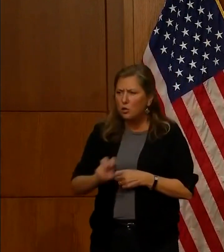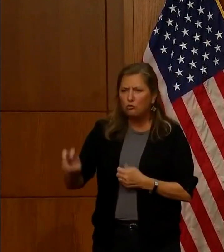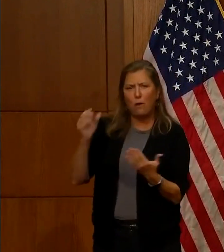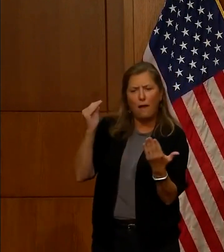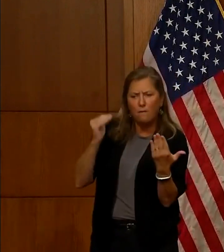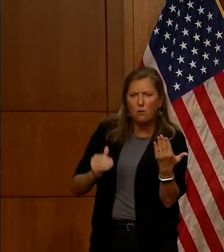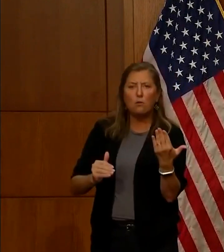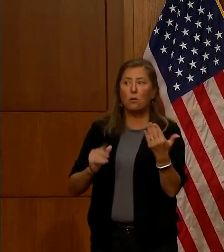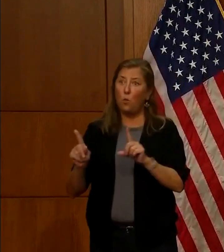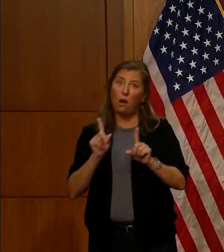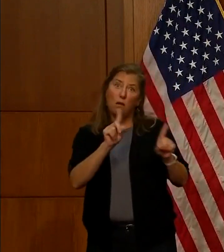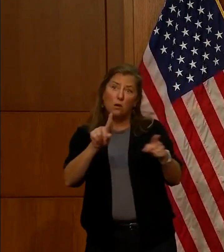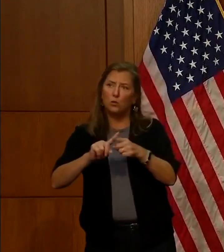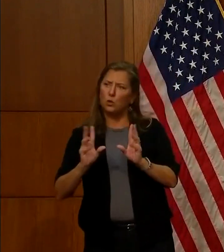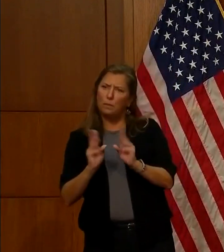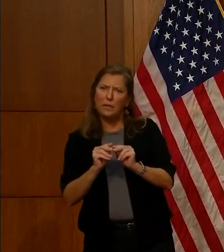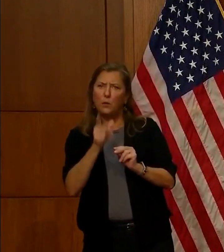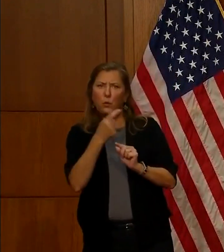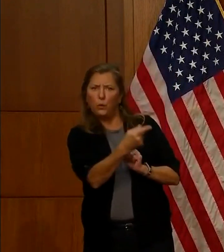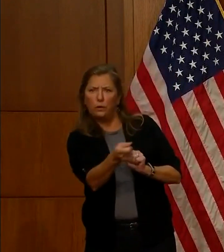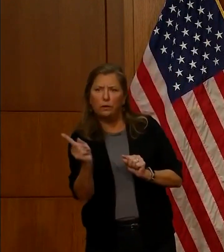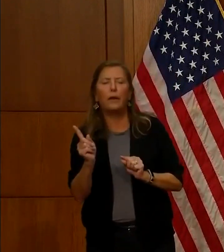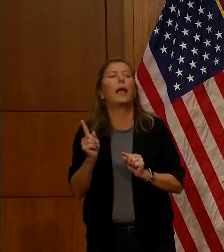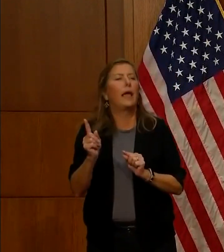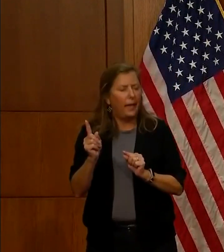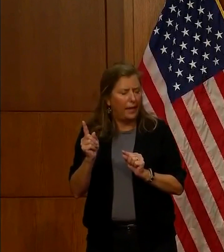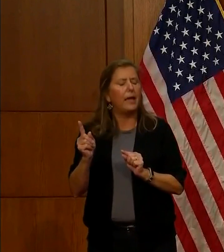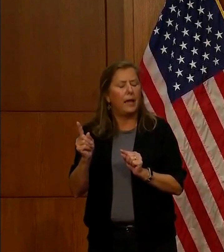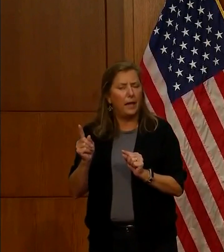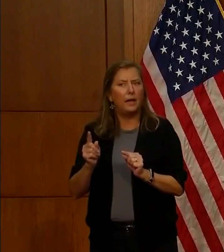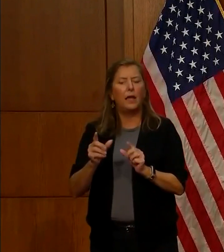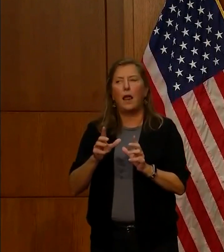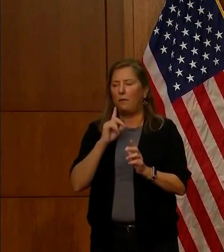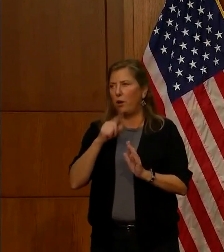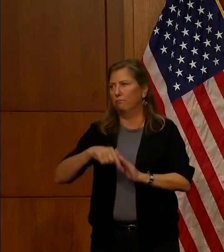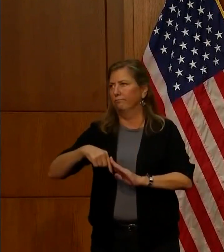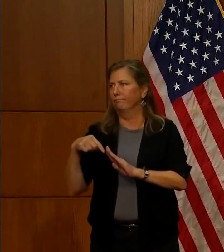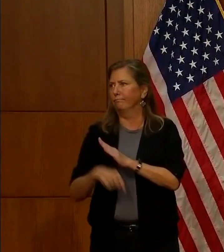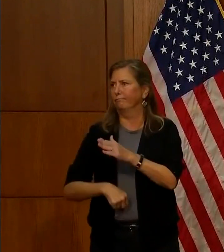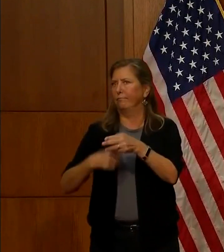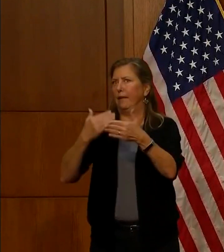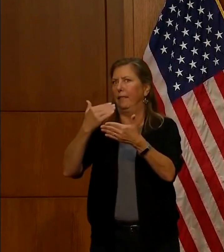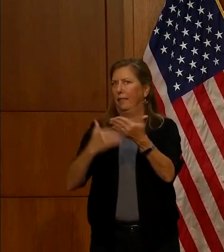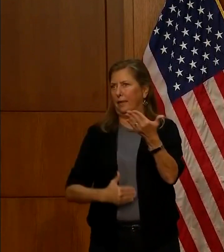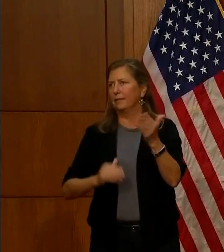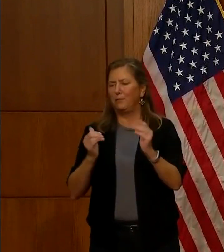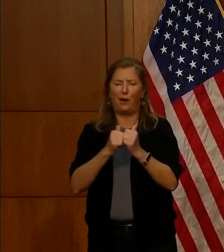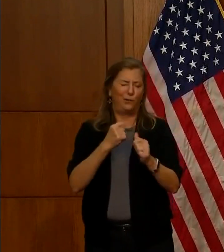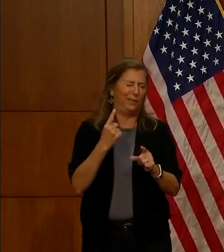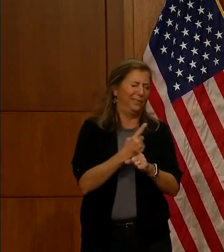LOOK AT THEIR SCHEDULES WE LOOKED AT THEIR TRAVELOGUES WE LOOKED AT ATTENDANCE AT THEIR